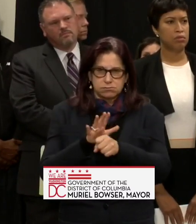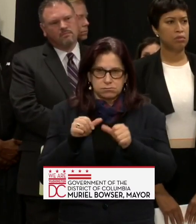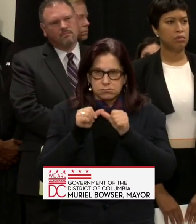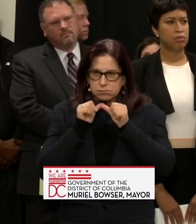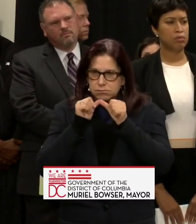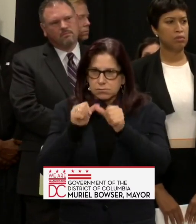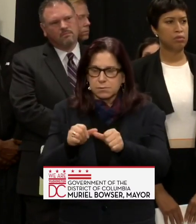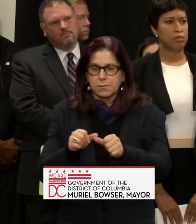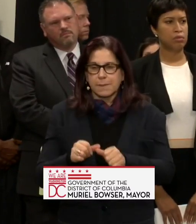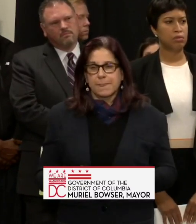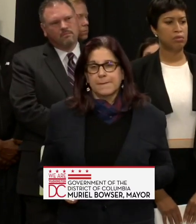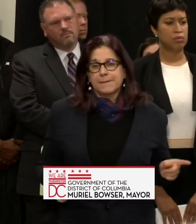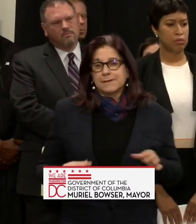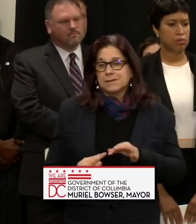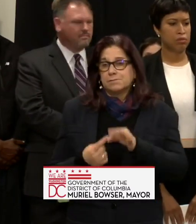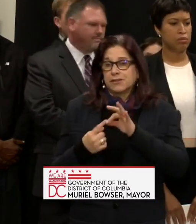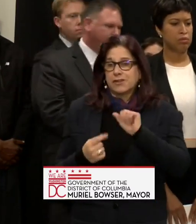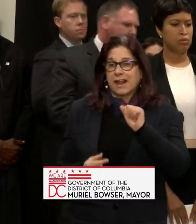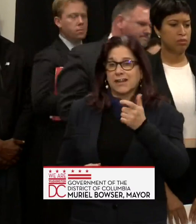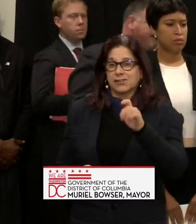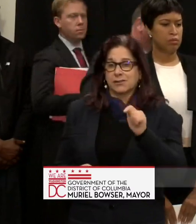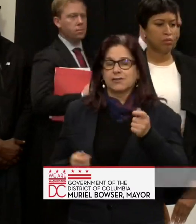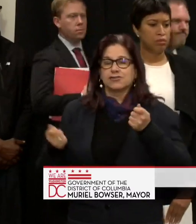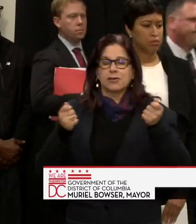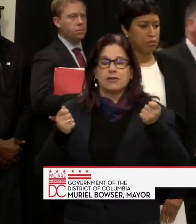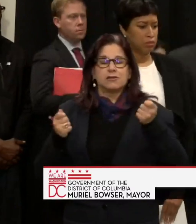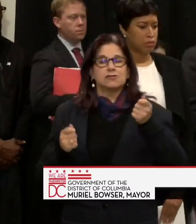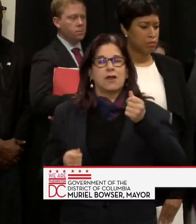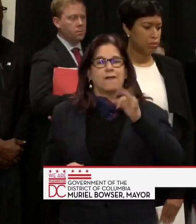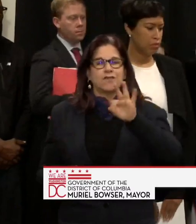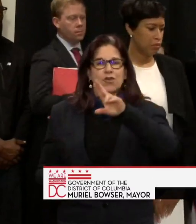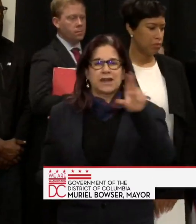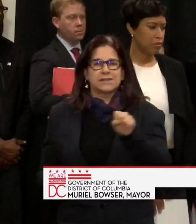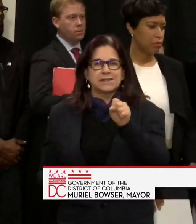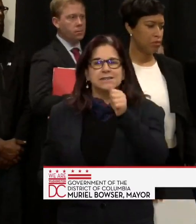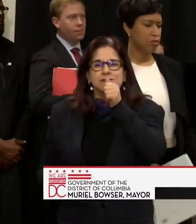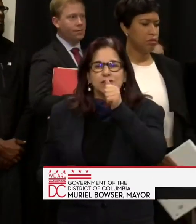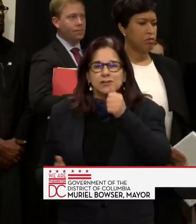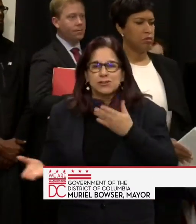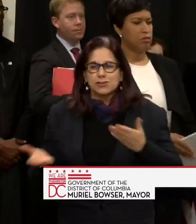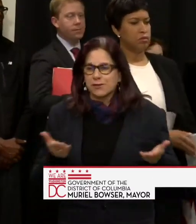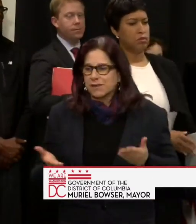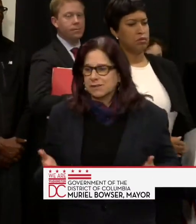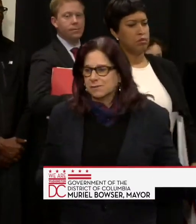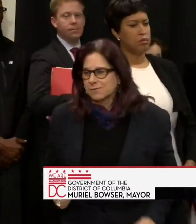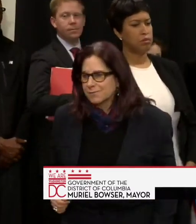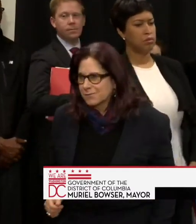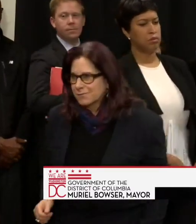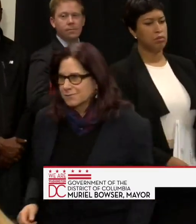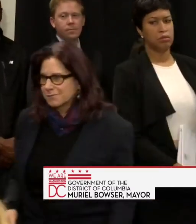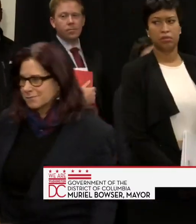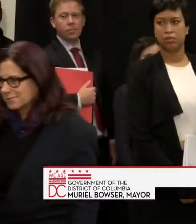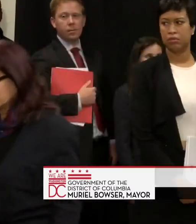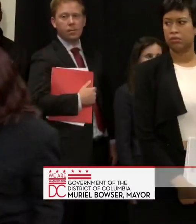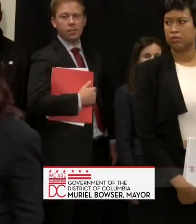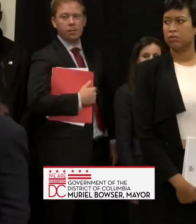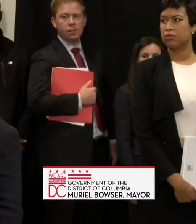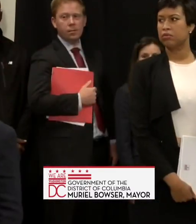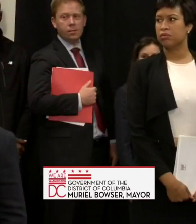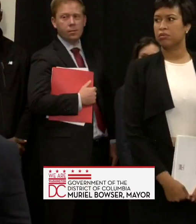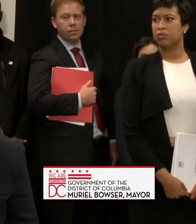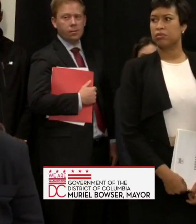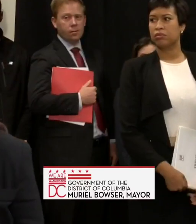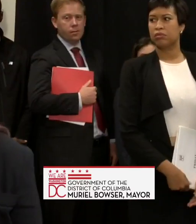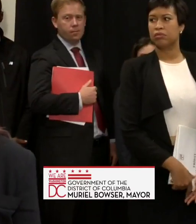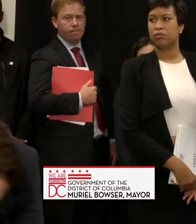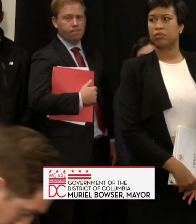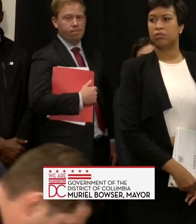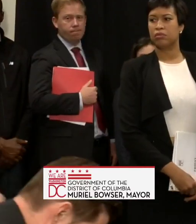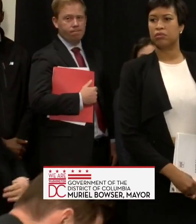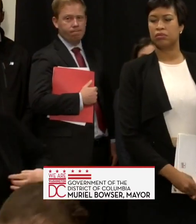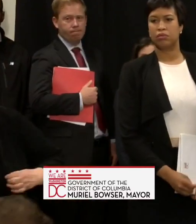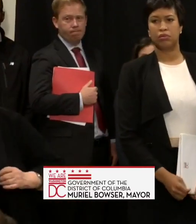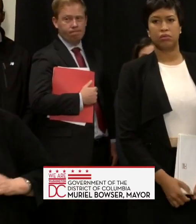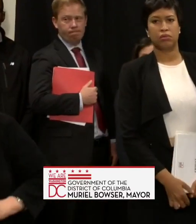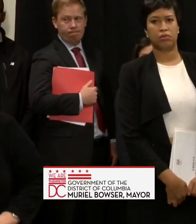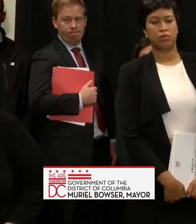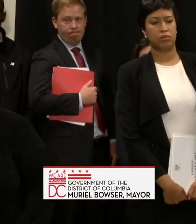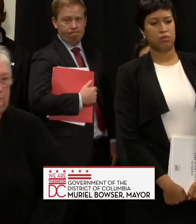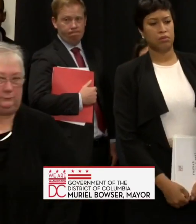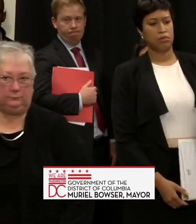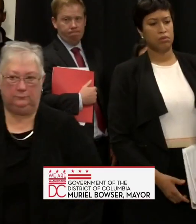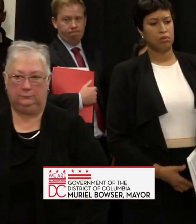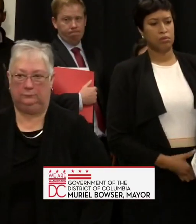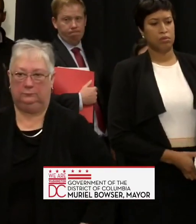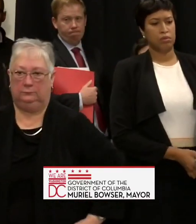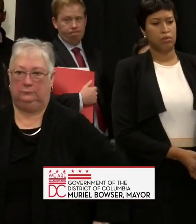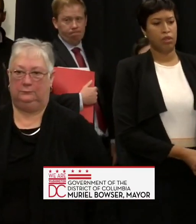FIELD OFFICE, BRIAN EBERT. >> GOOD AFTERNOON, EVERYONE.